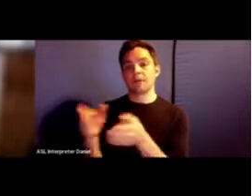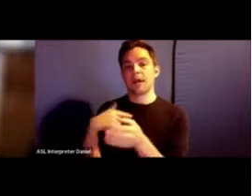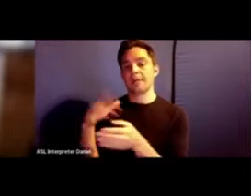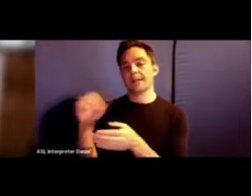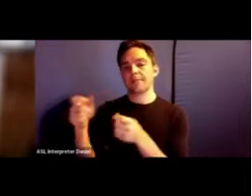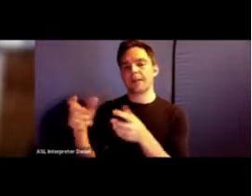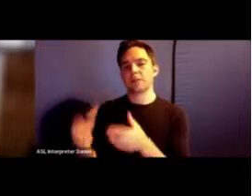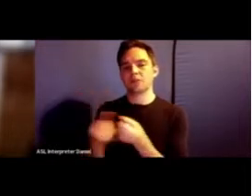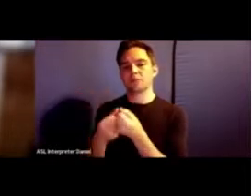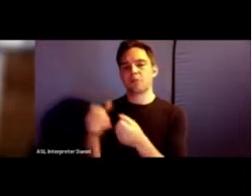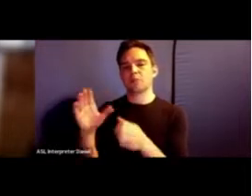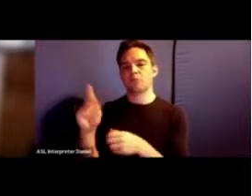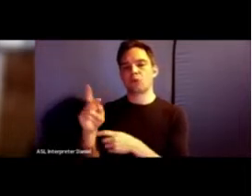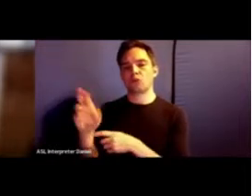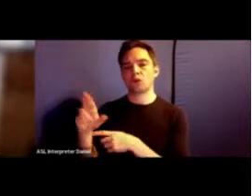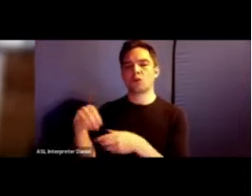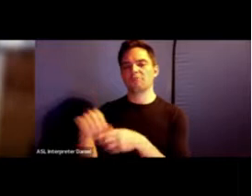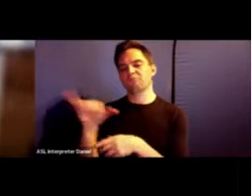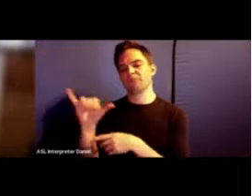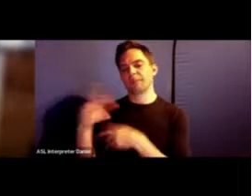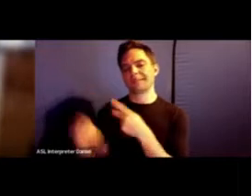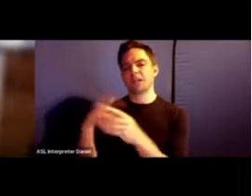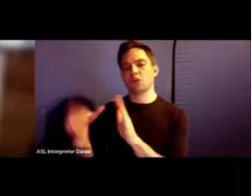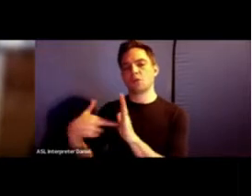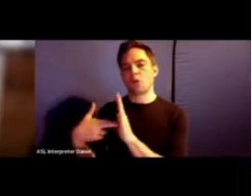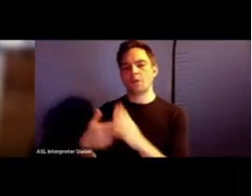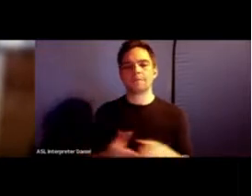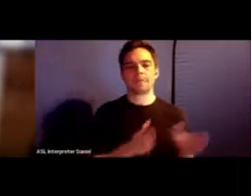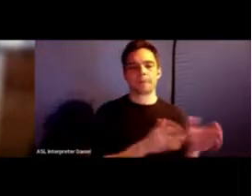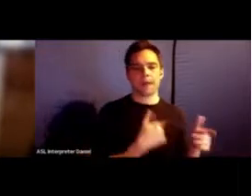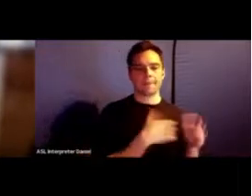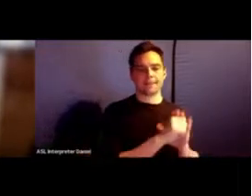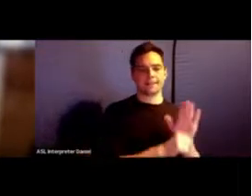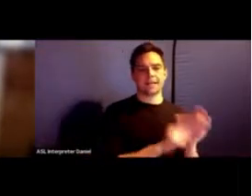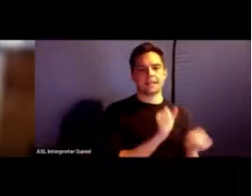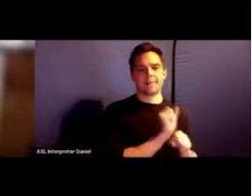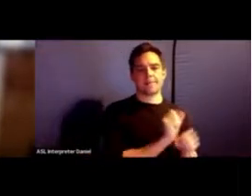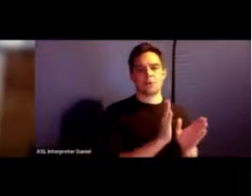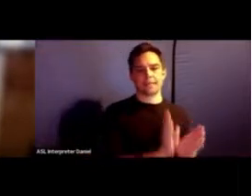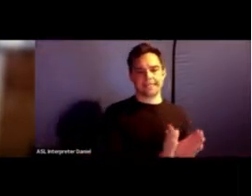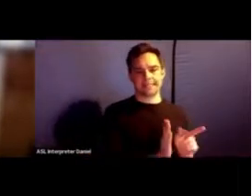support broker or in a similar role. I am a state employee. I'm